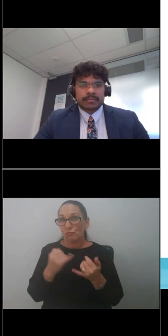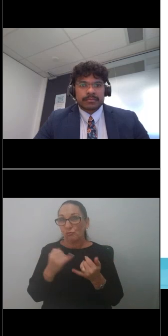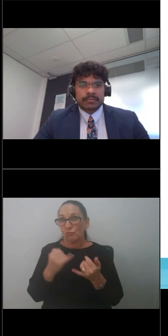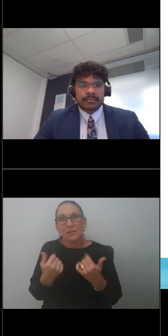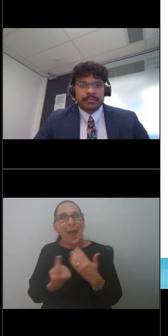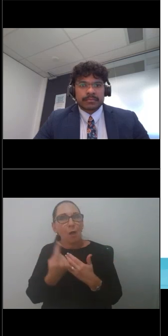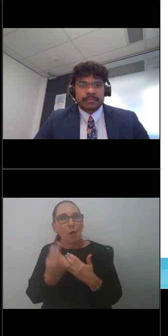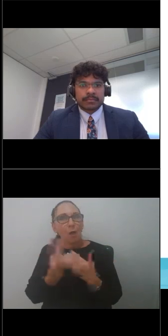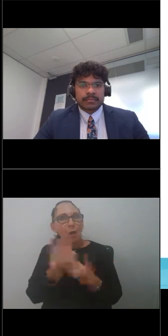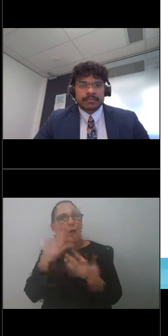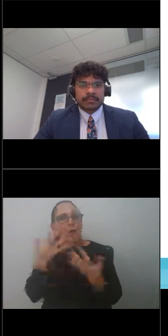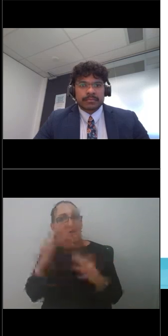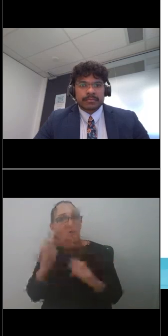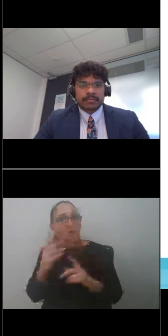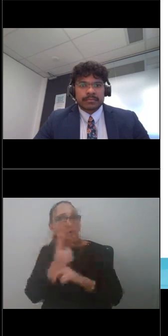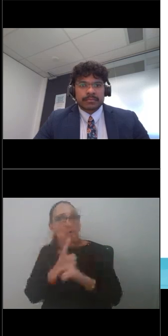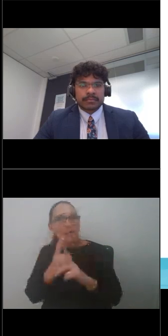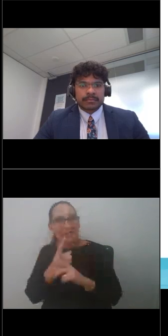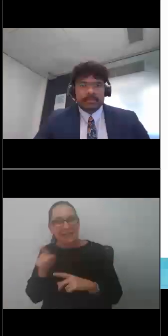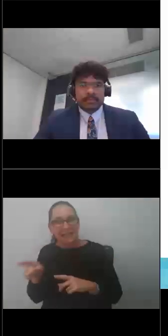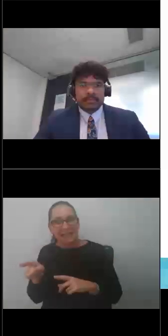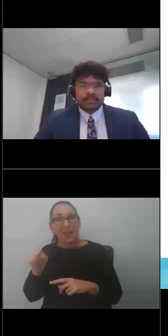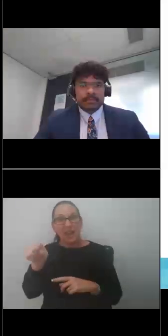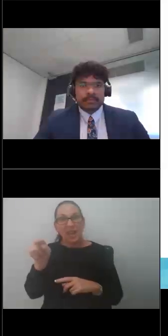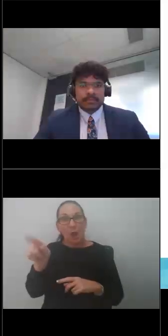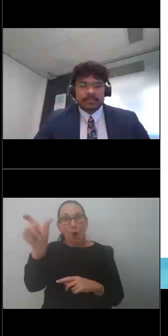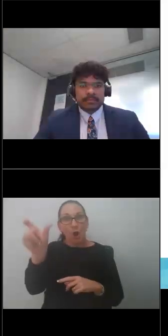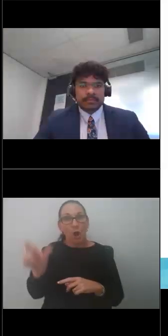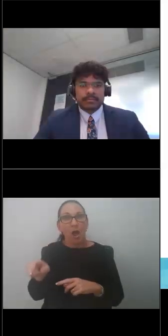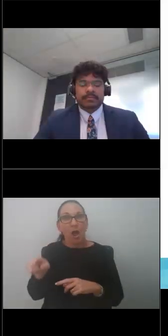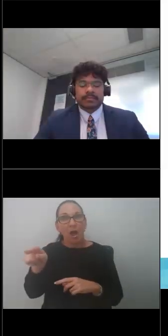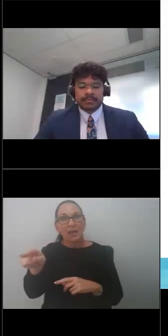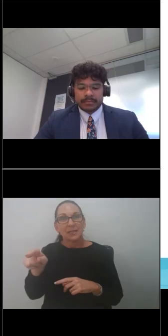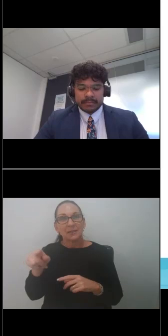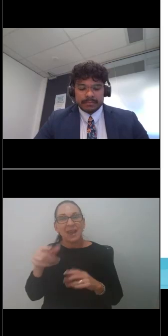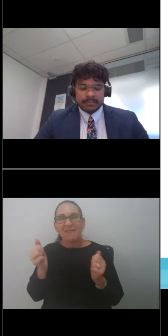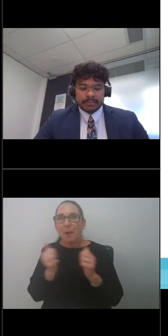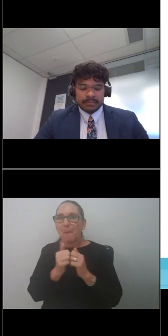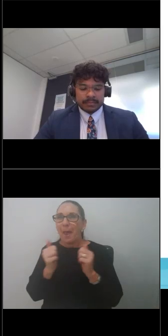because she was thrilled with this sheet of paper that she that had all the stickers on it and she